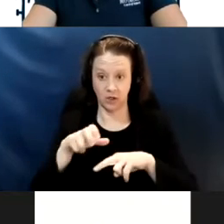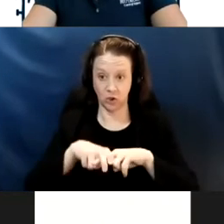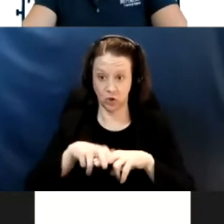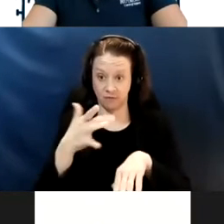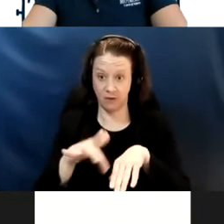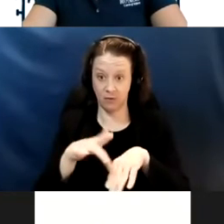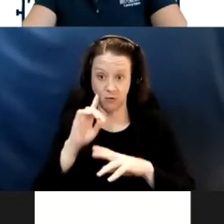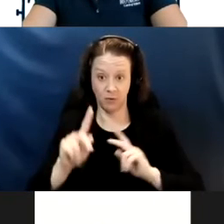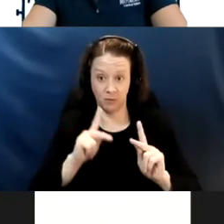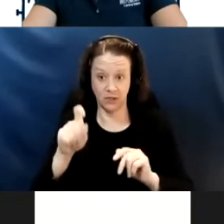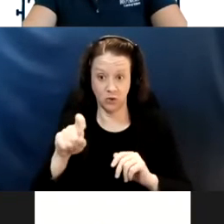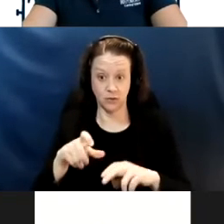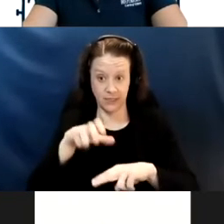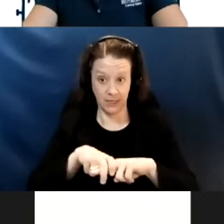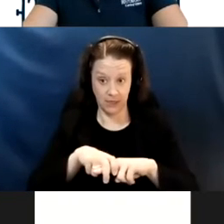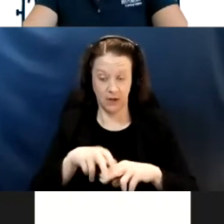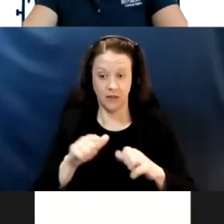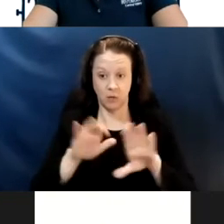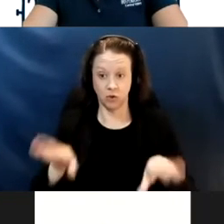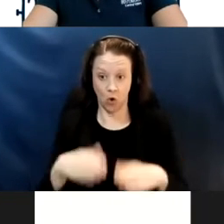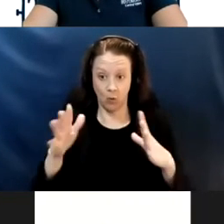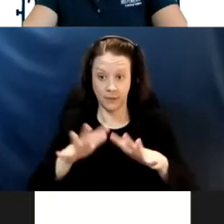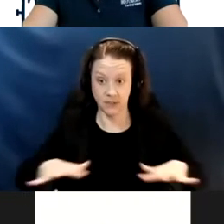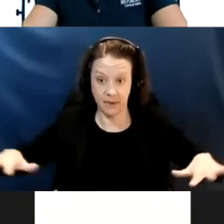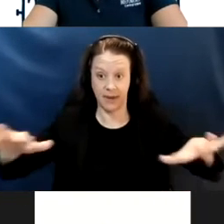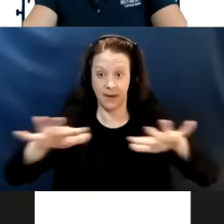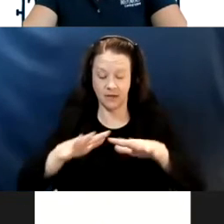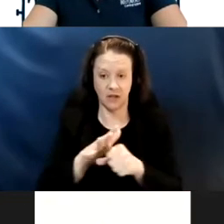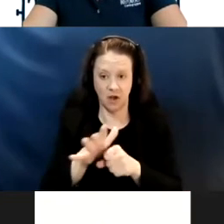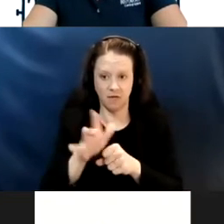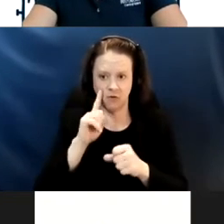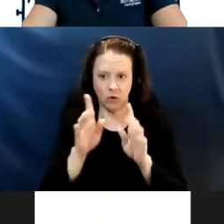There was open space enough for essential social distancing